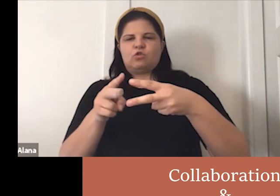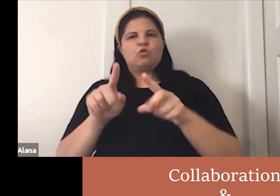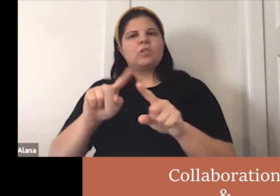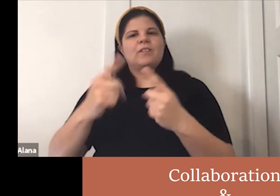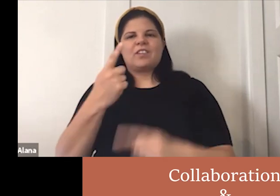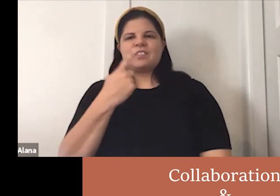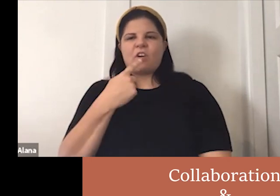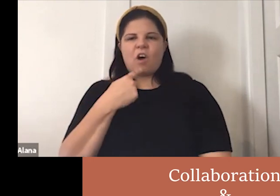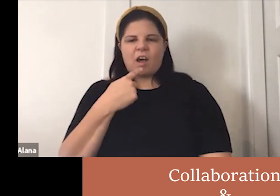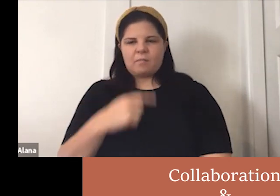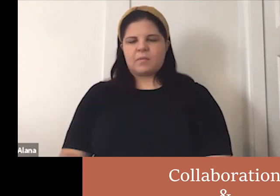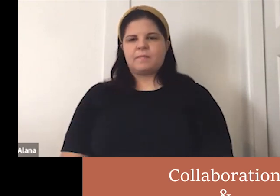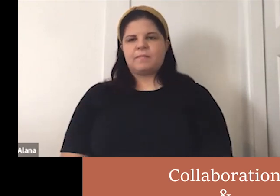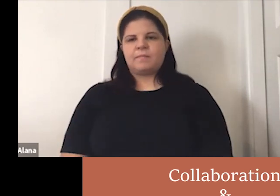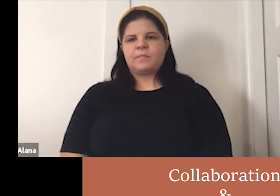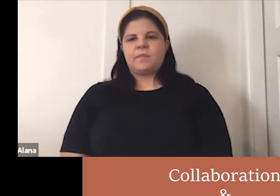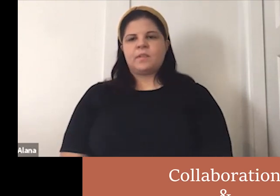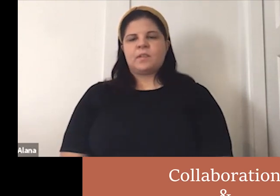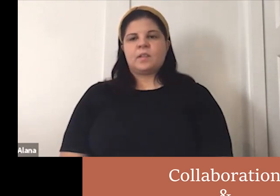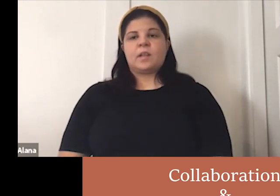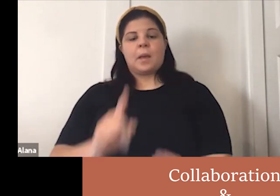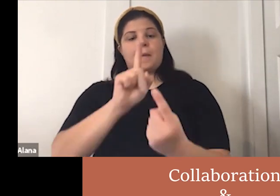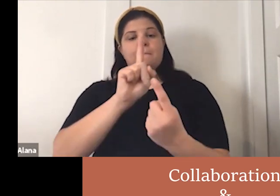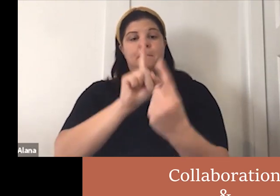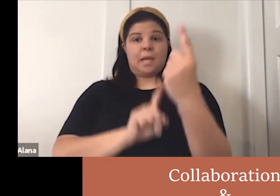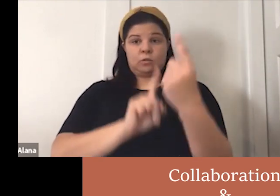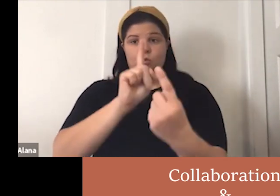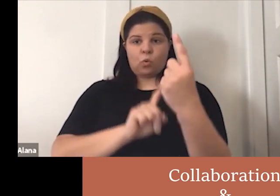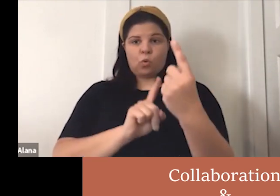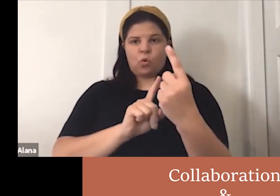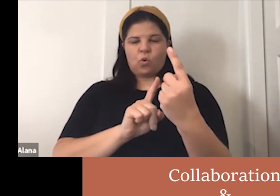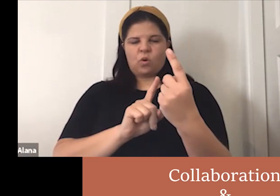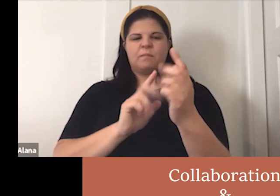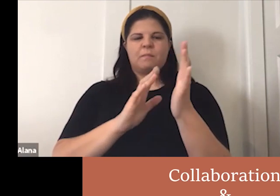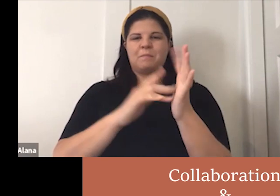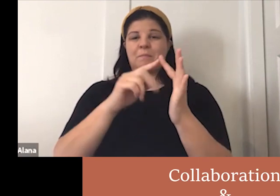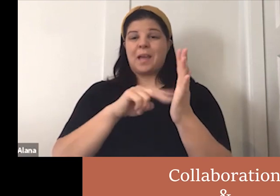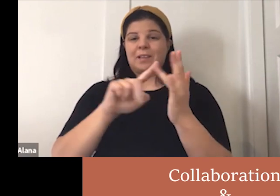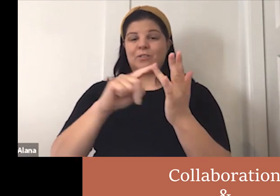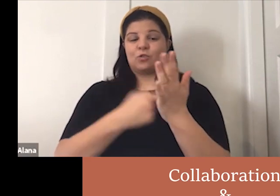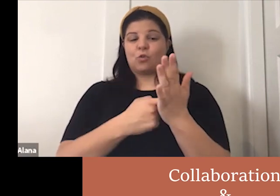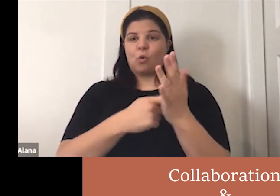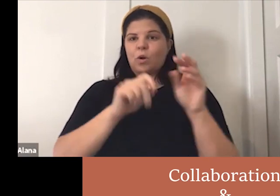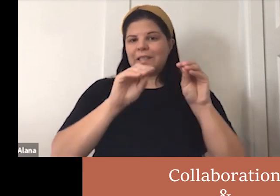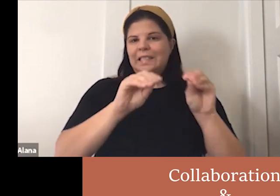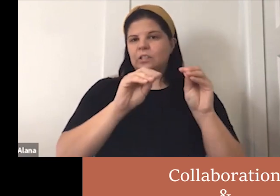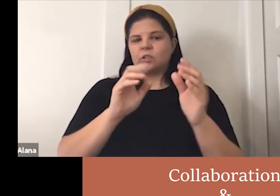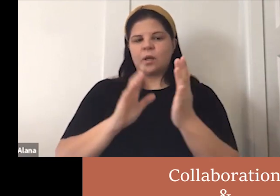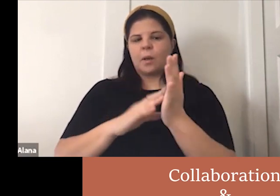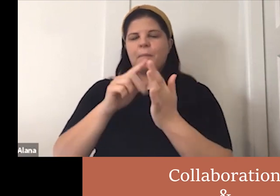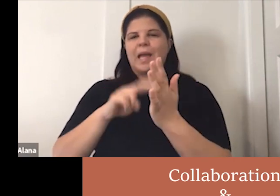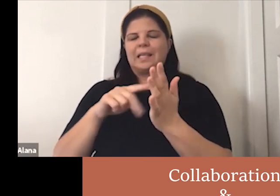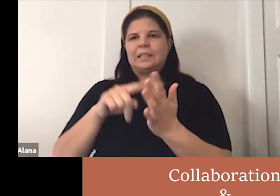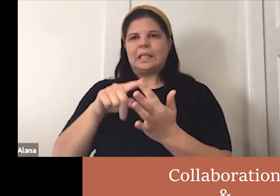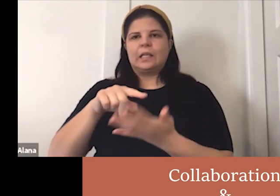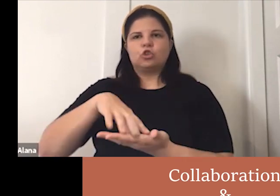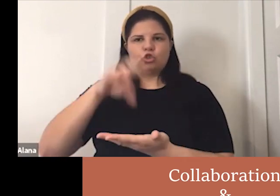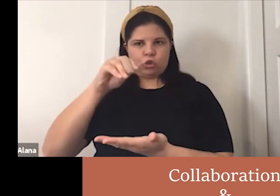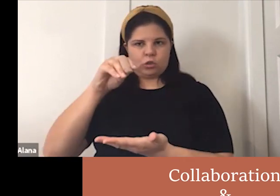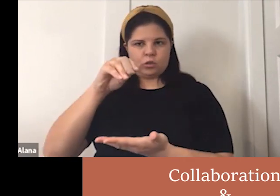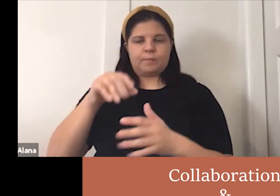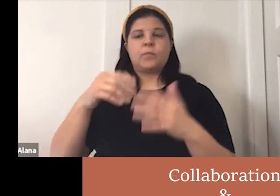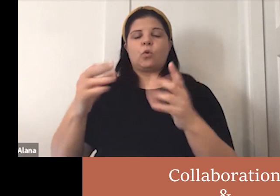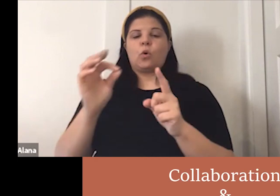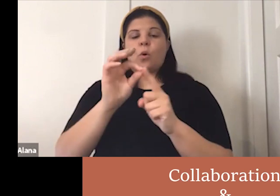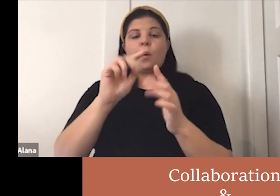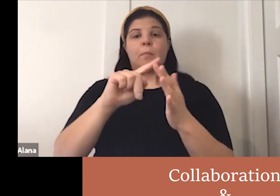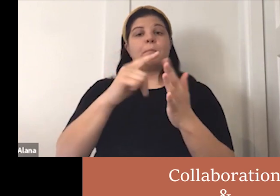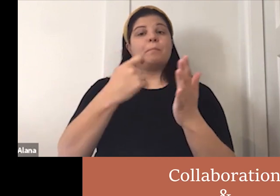There's mentor-mentee relationships or there is peer to peer mentoring.